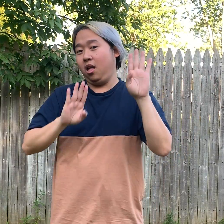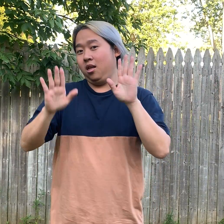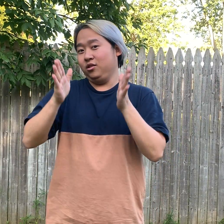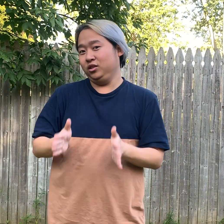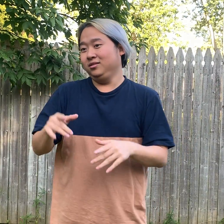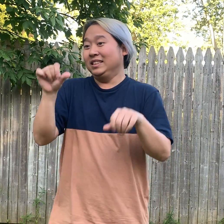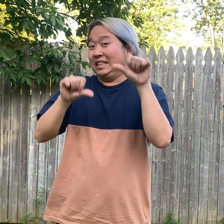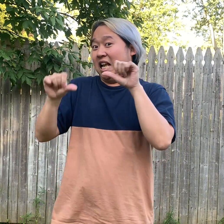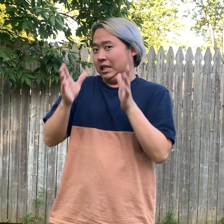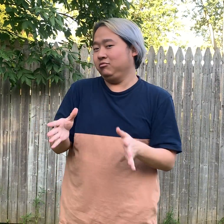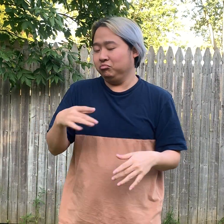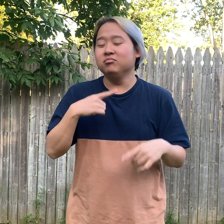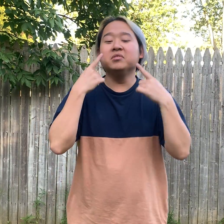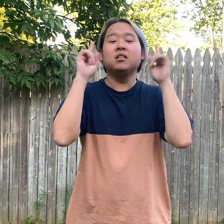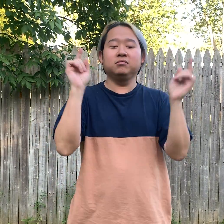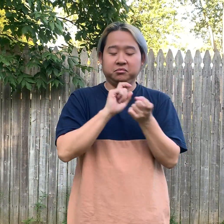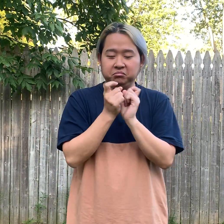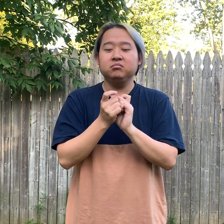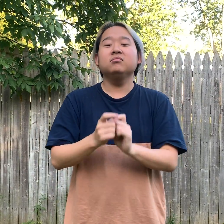for one semester from Education to Science.